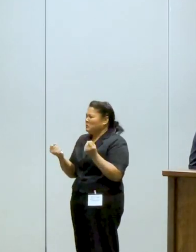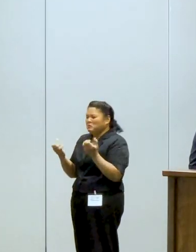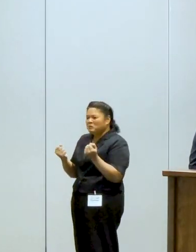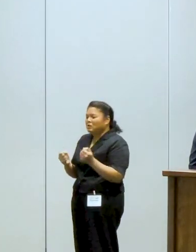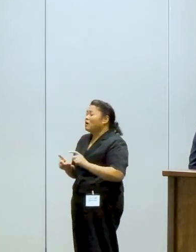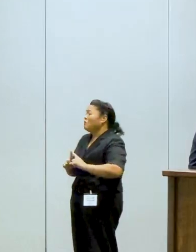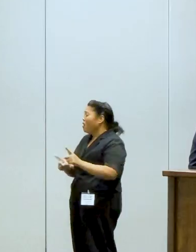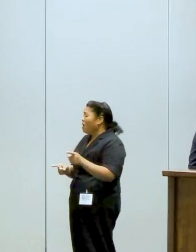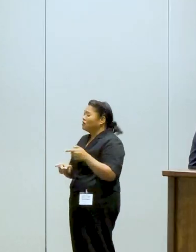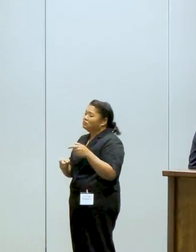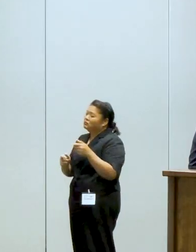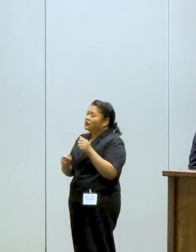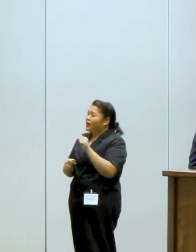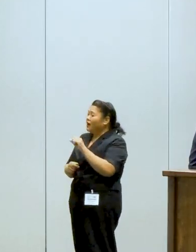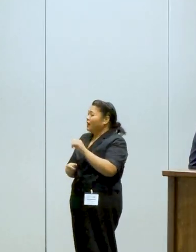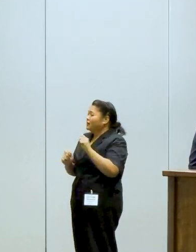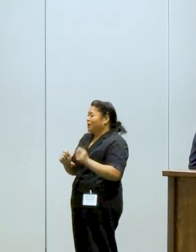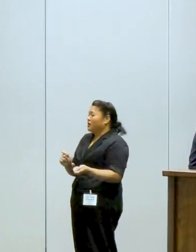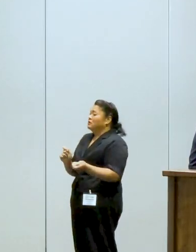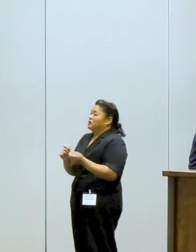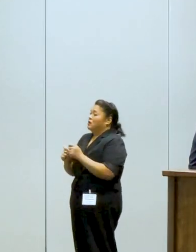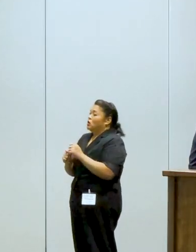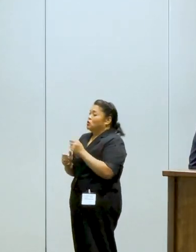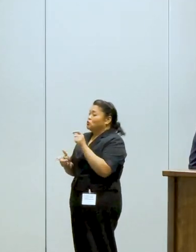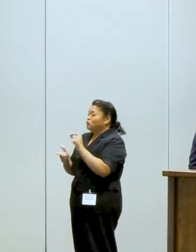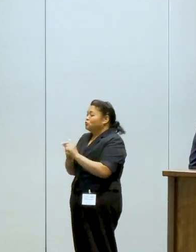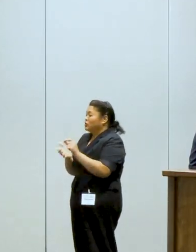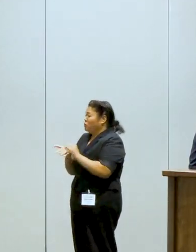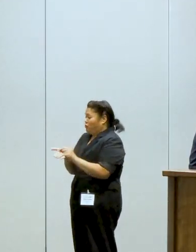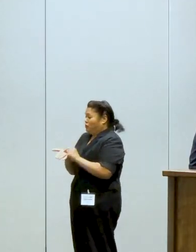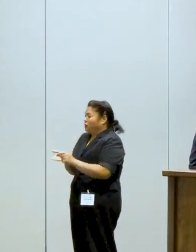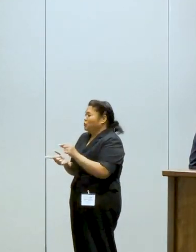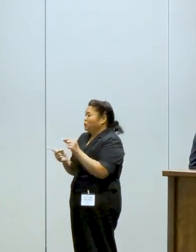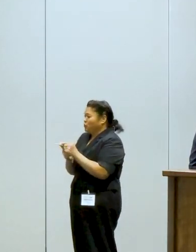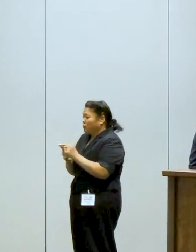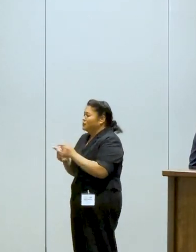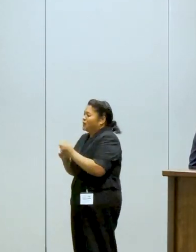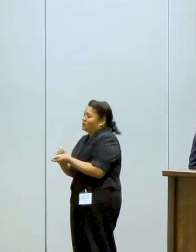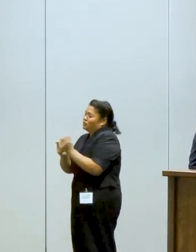word into written language into animated sign avatars or real